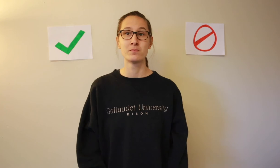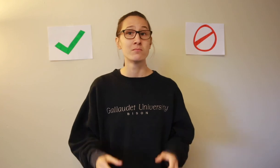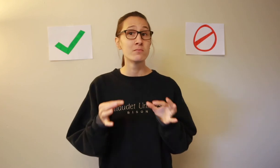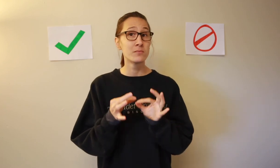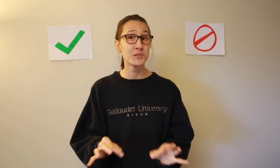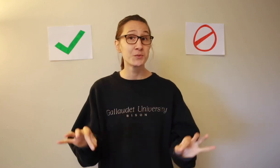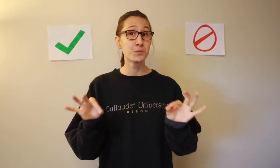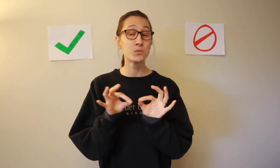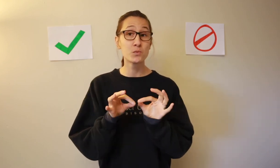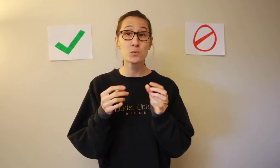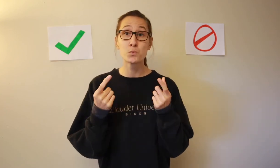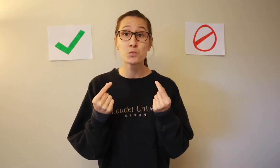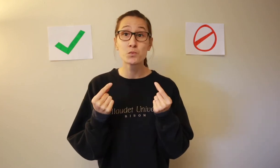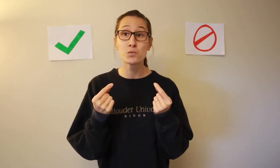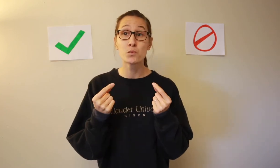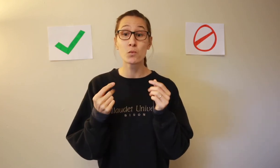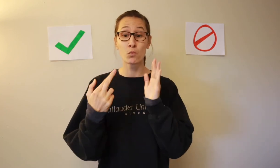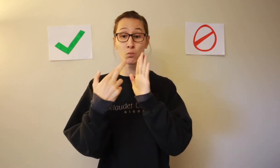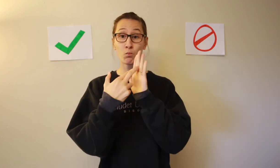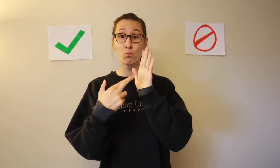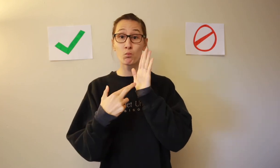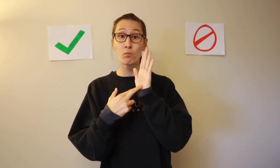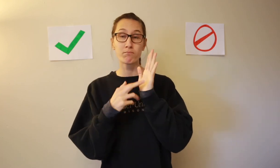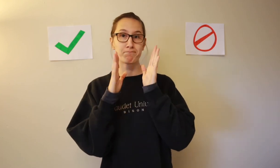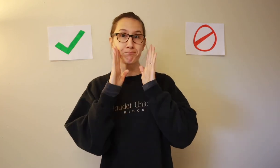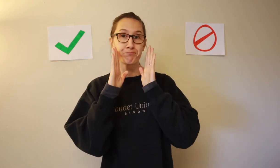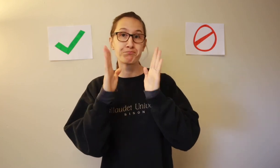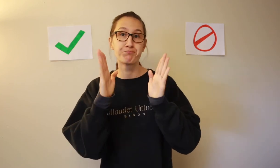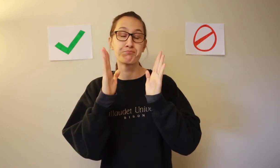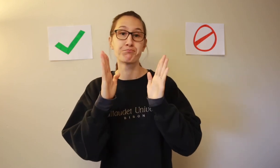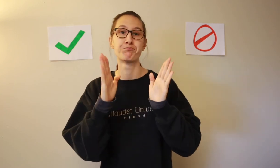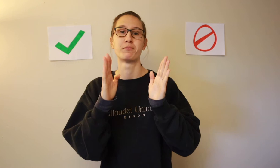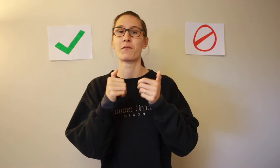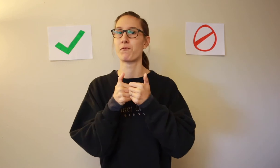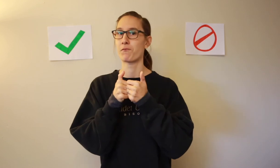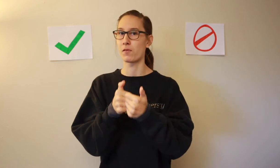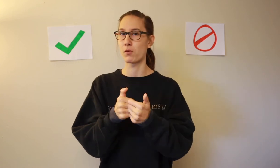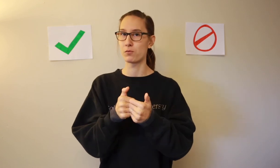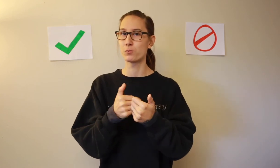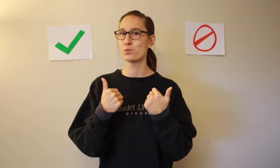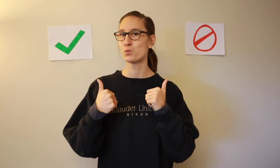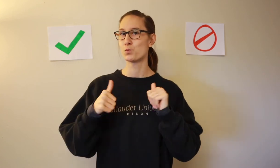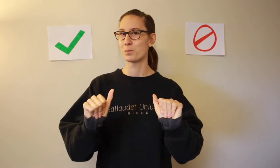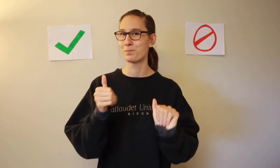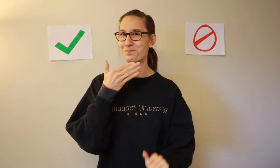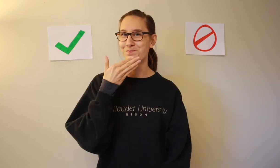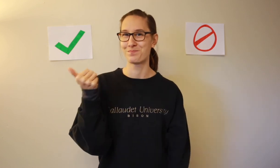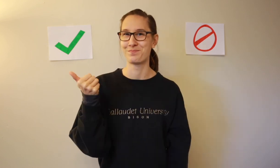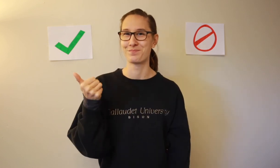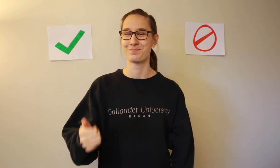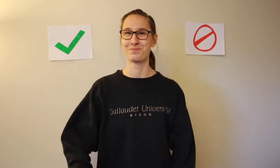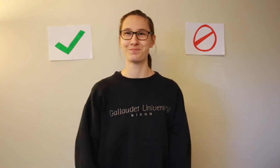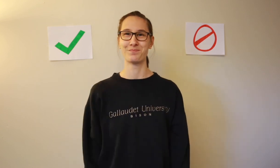It's important to try your best to follow the rules